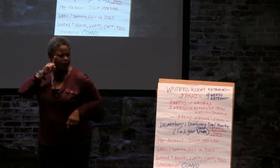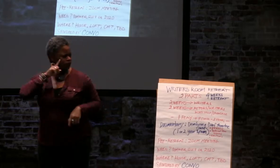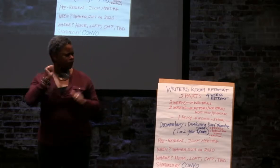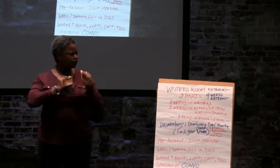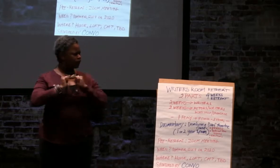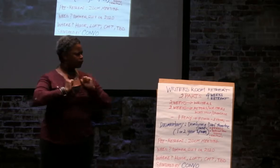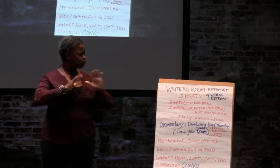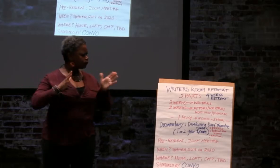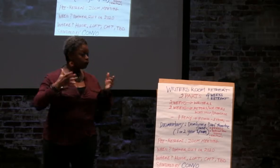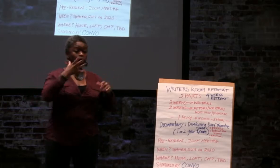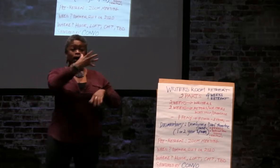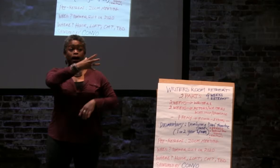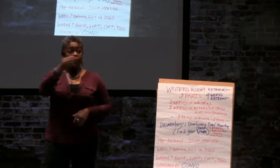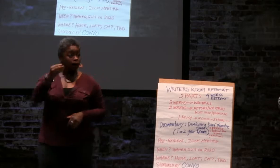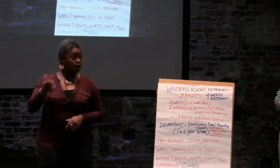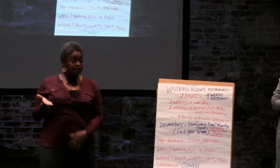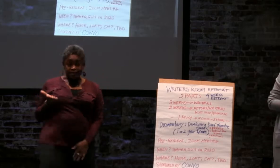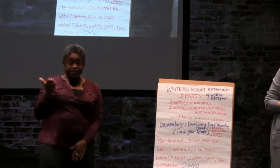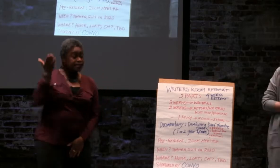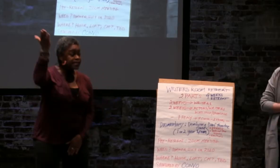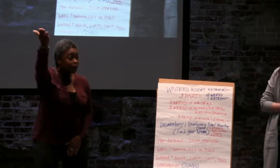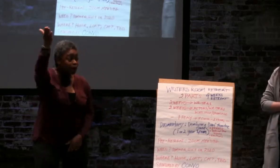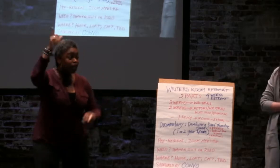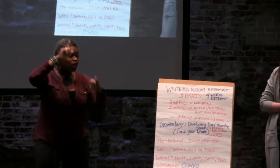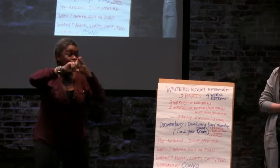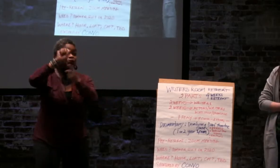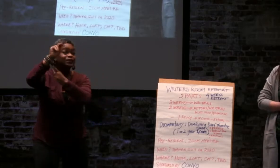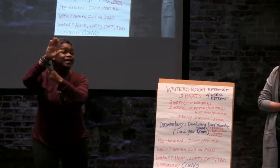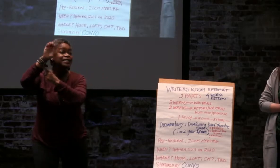our work and what we are doing in the world of deaf theater.